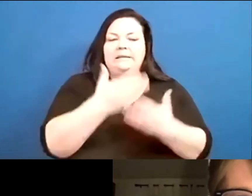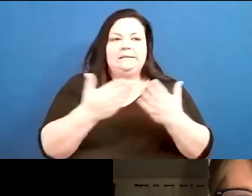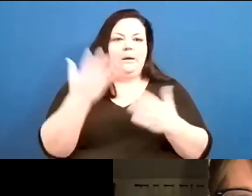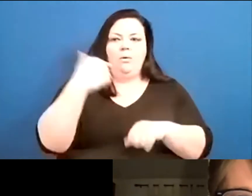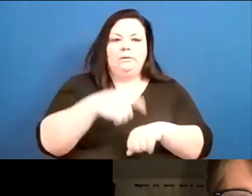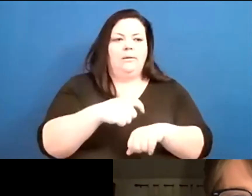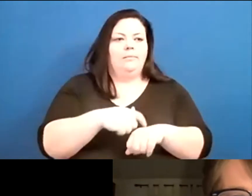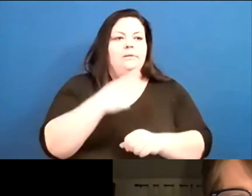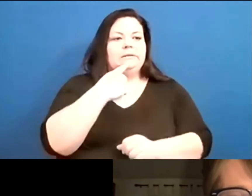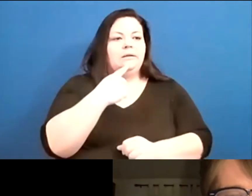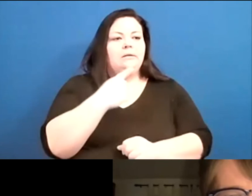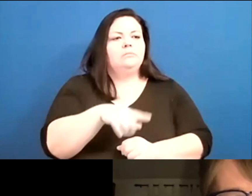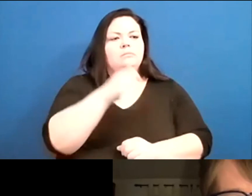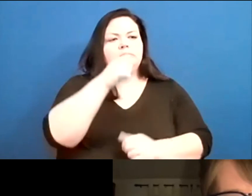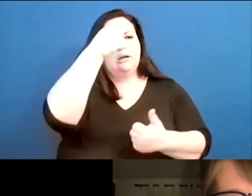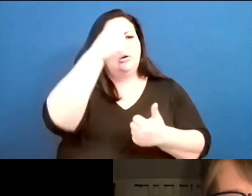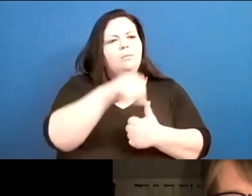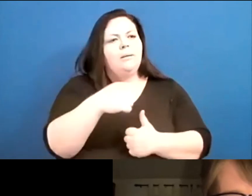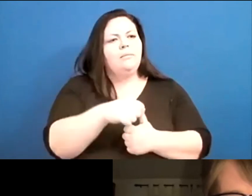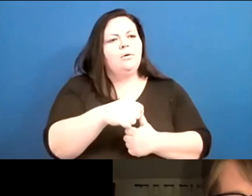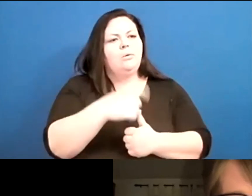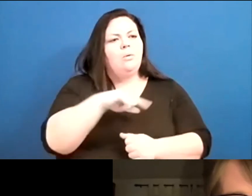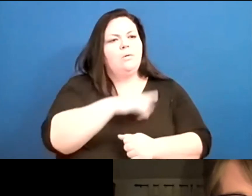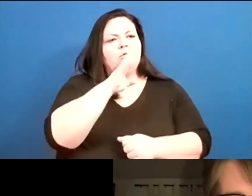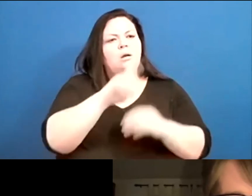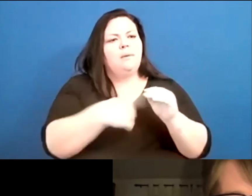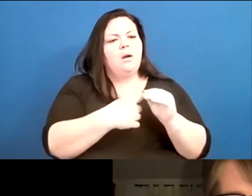I don't remember what we were talking about, but we were talking about poems